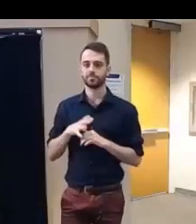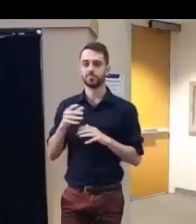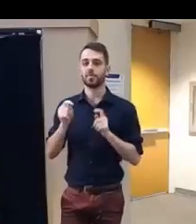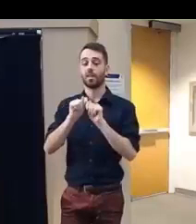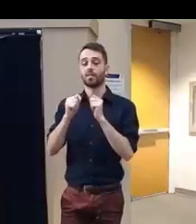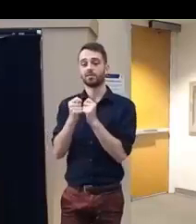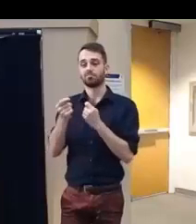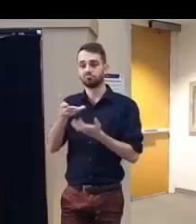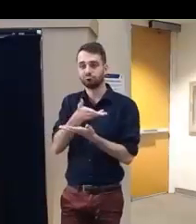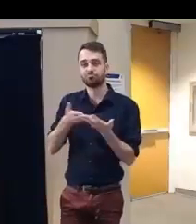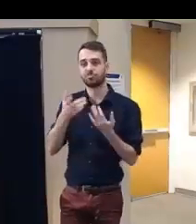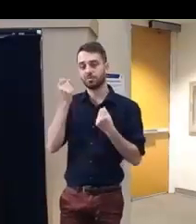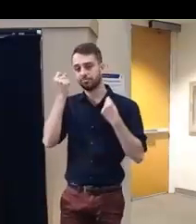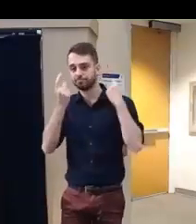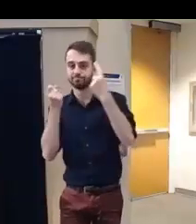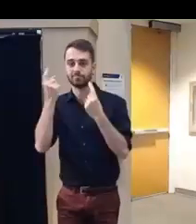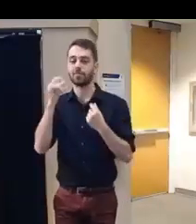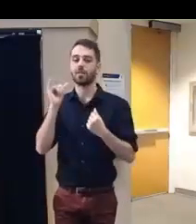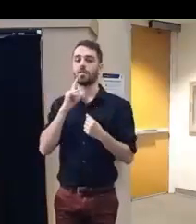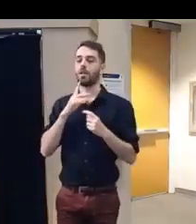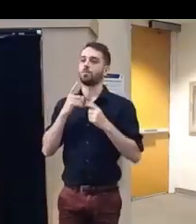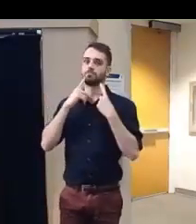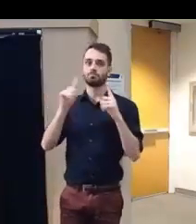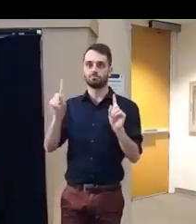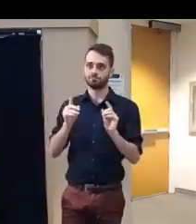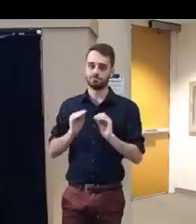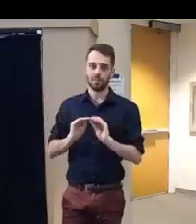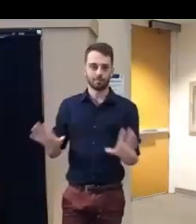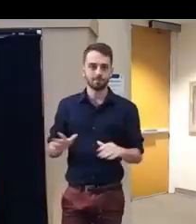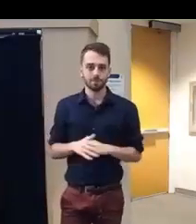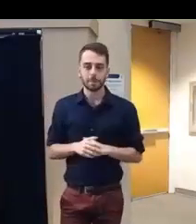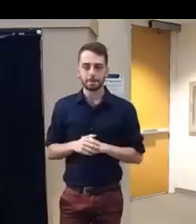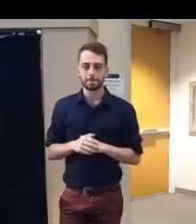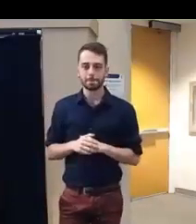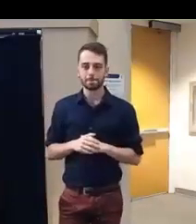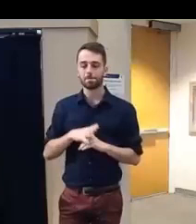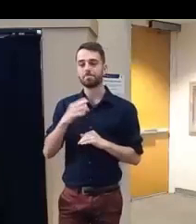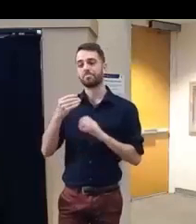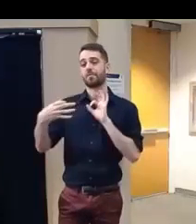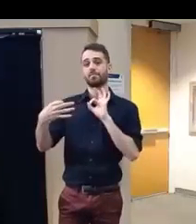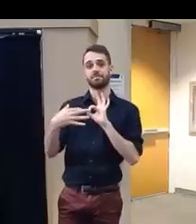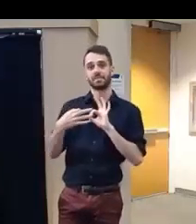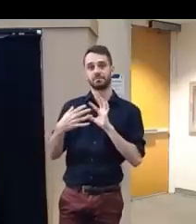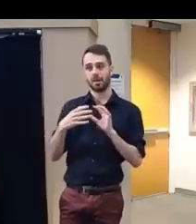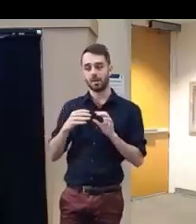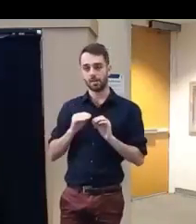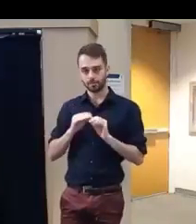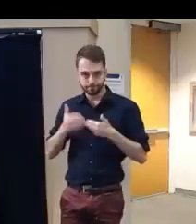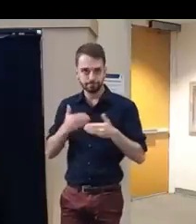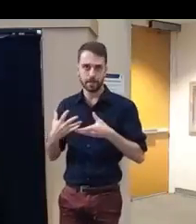facilitate the trainee self-reflective process and then facilitate feedback and then facilitate